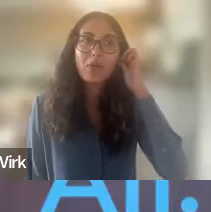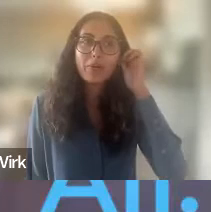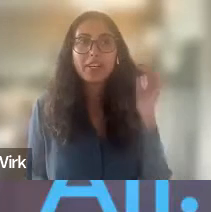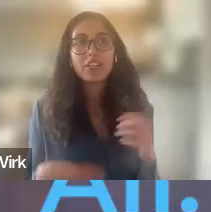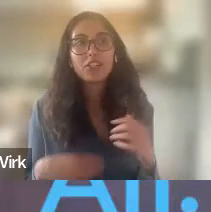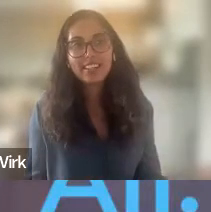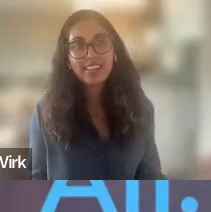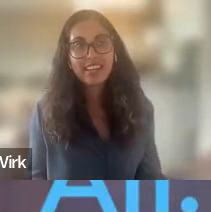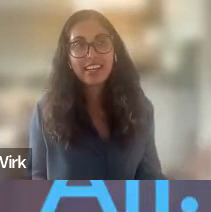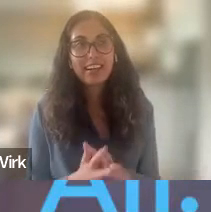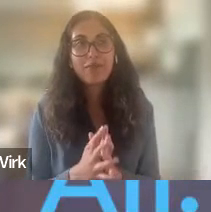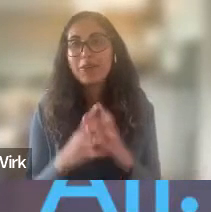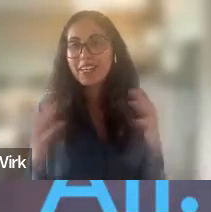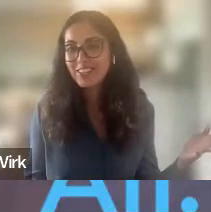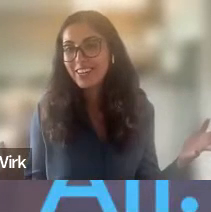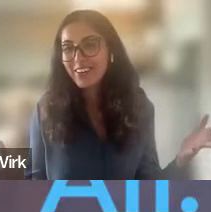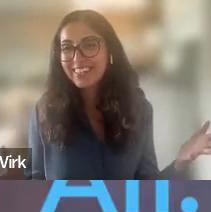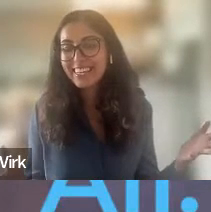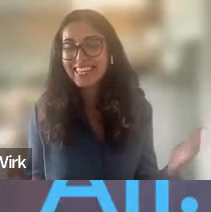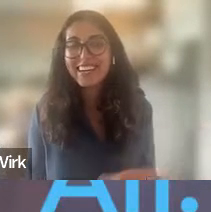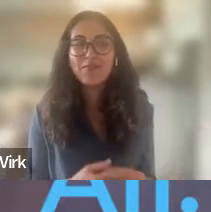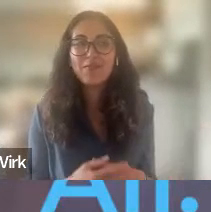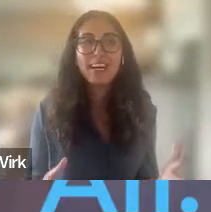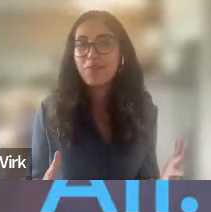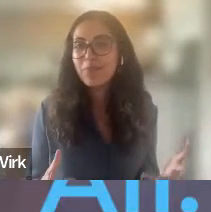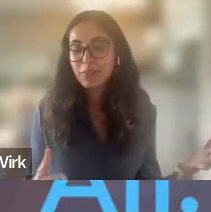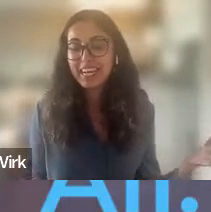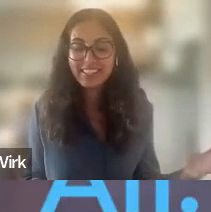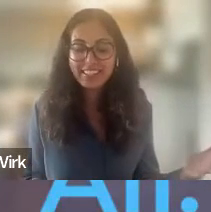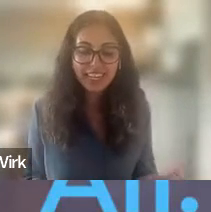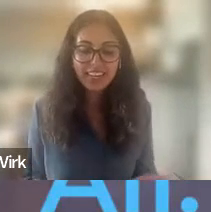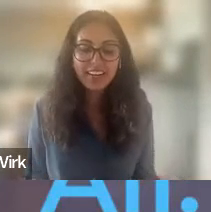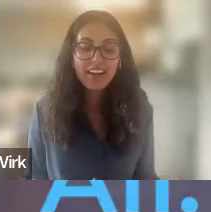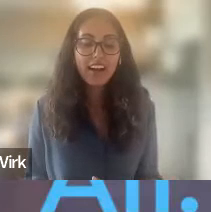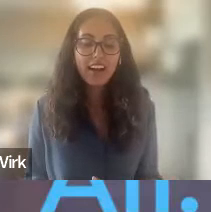Ranya Virk: we were trying to think, you know, in general, in some especially academia.